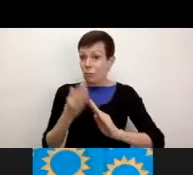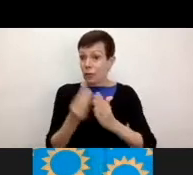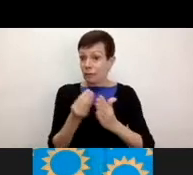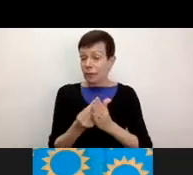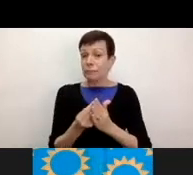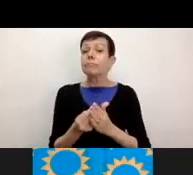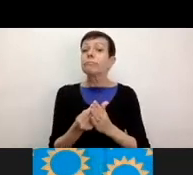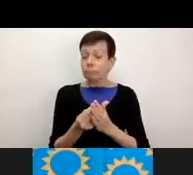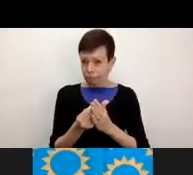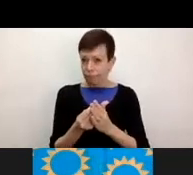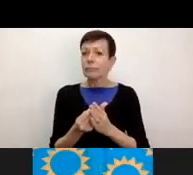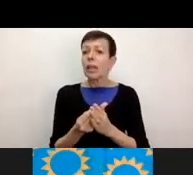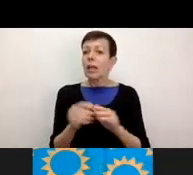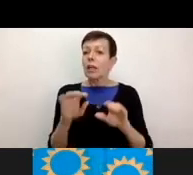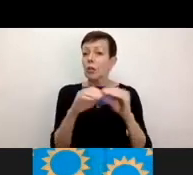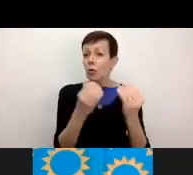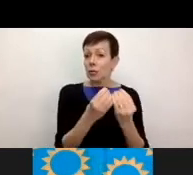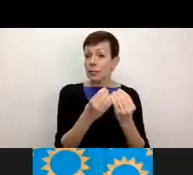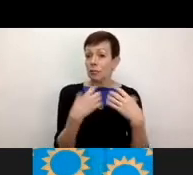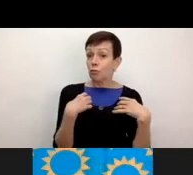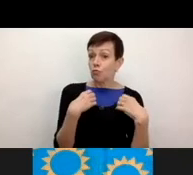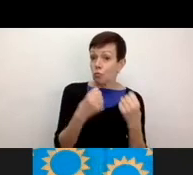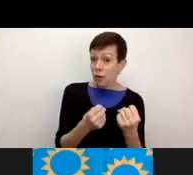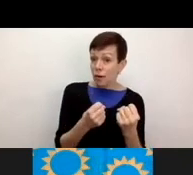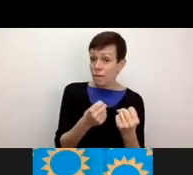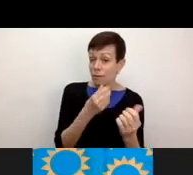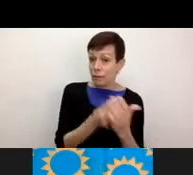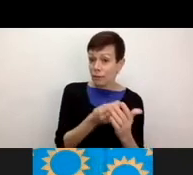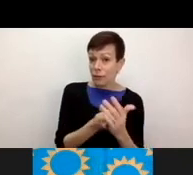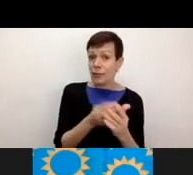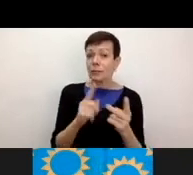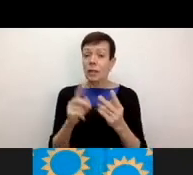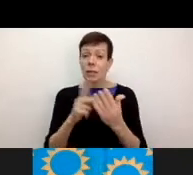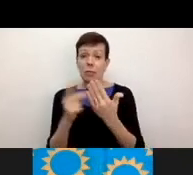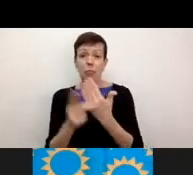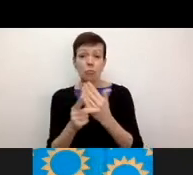Recovery Fund and the Project Grant for Organizations will be the places to go.